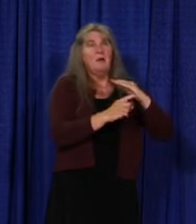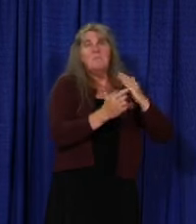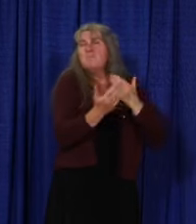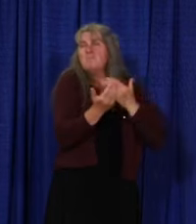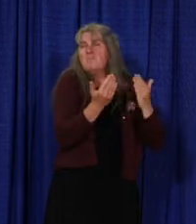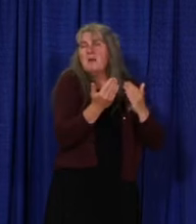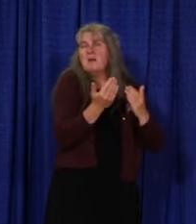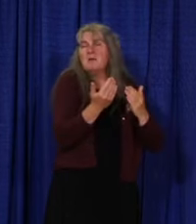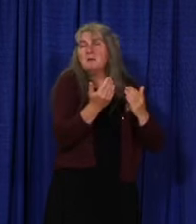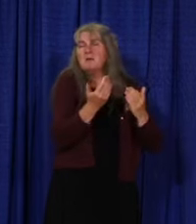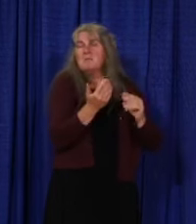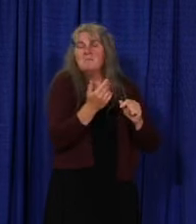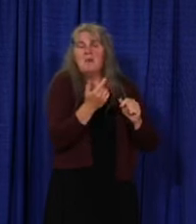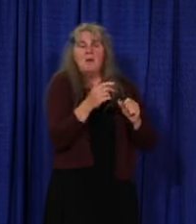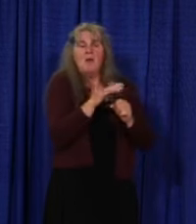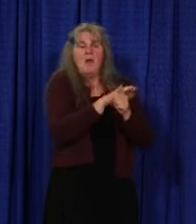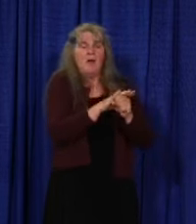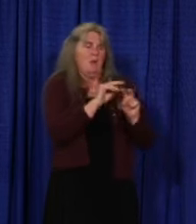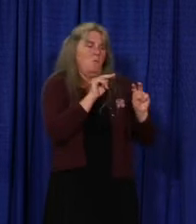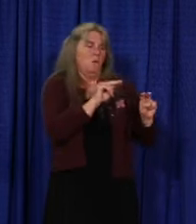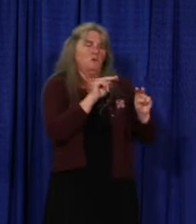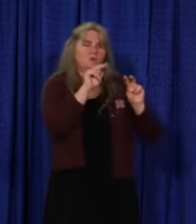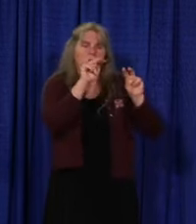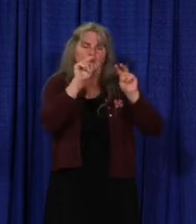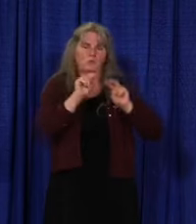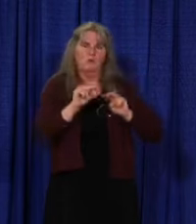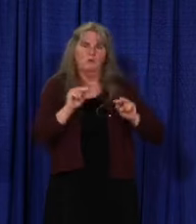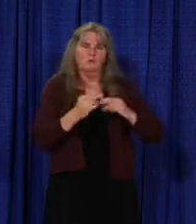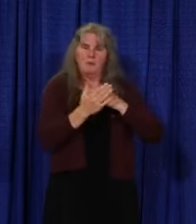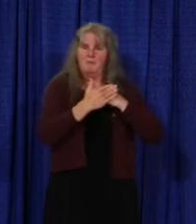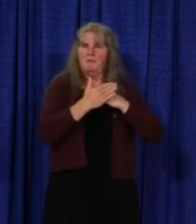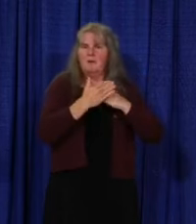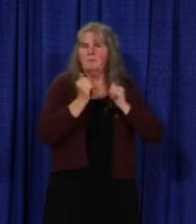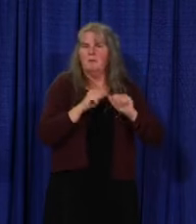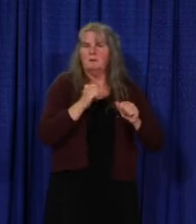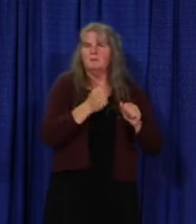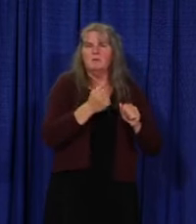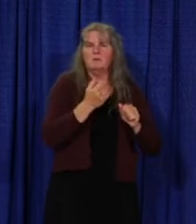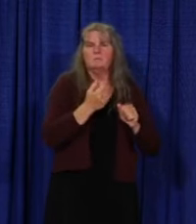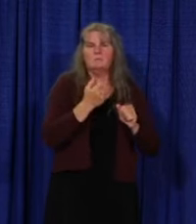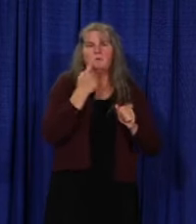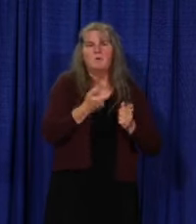Those would be areas I think we might contemplate advising Yukoners on.